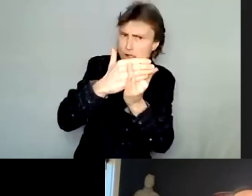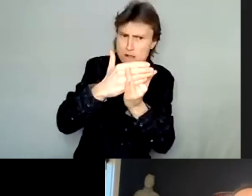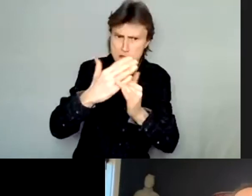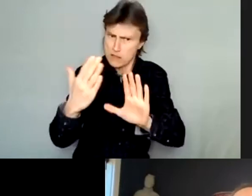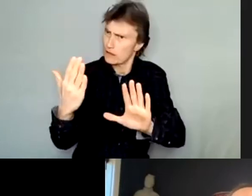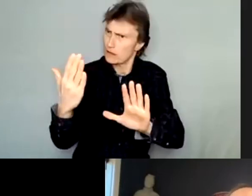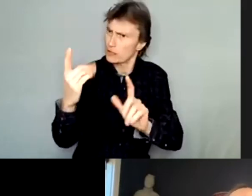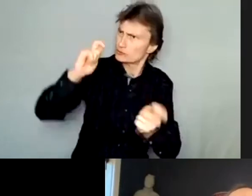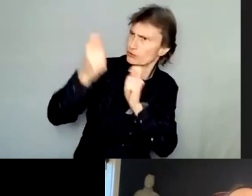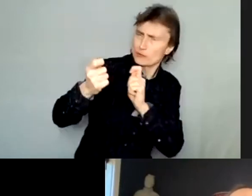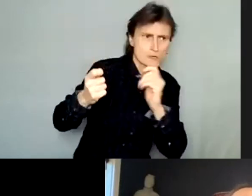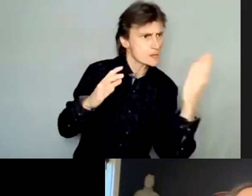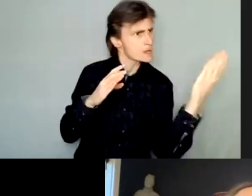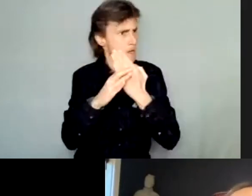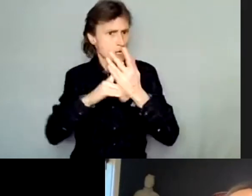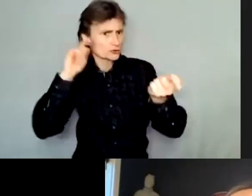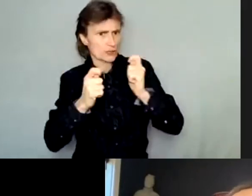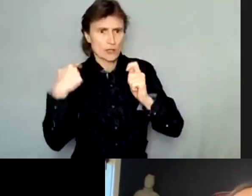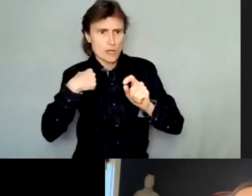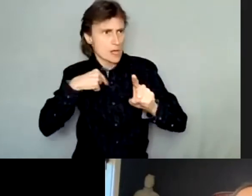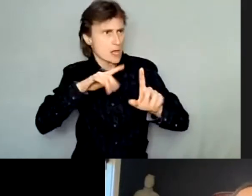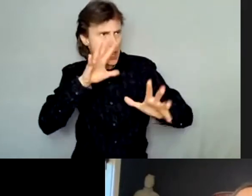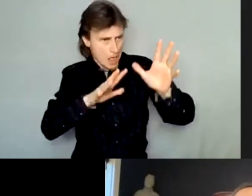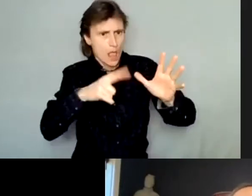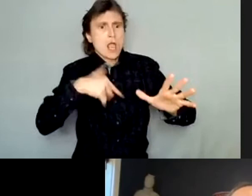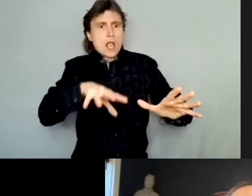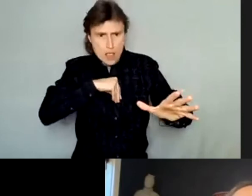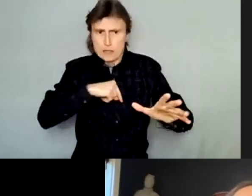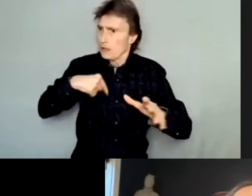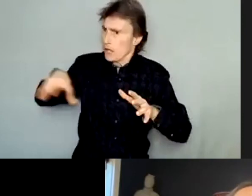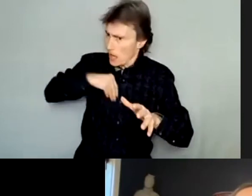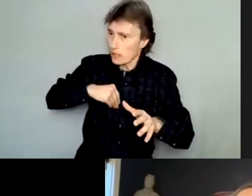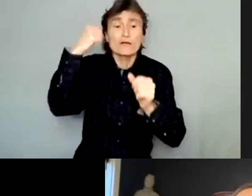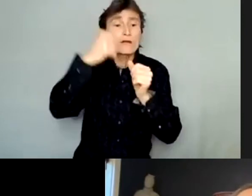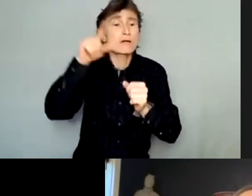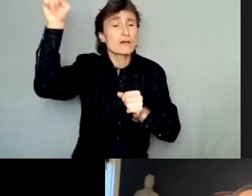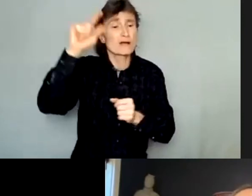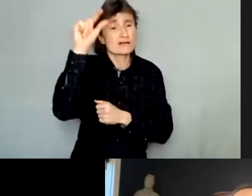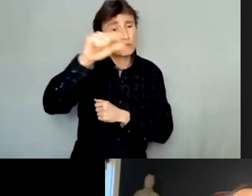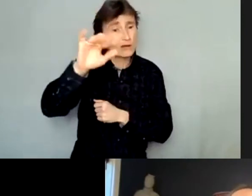And so we saw all orders of government come up with relief funds of all types.